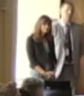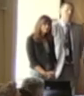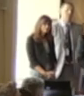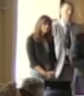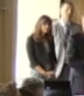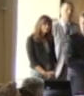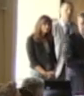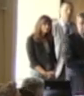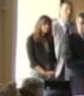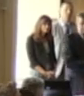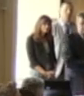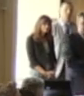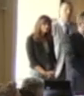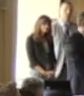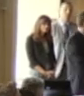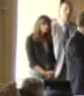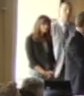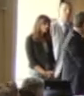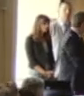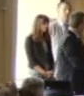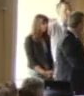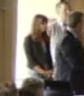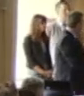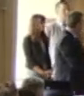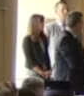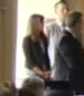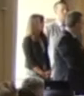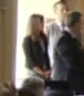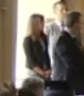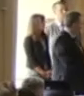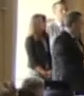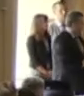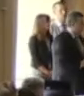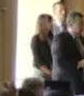employed is going to be available in 2016. Sorry, sorry what was the question